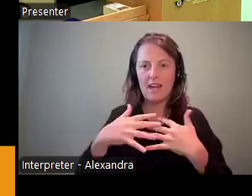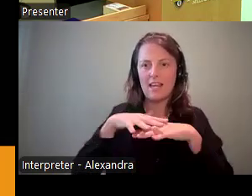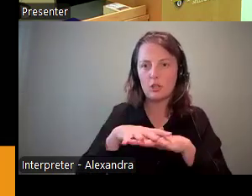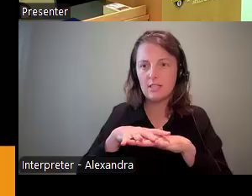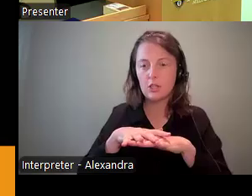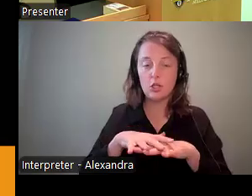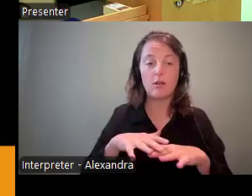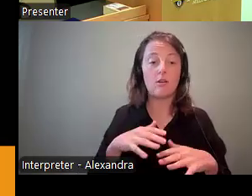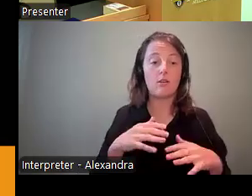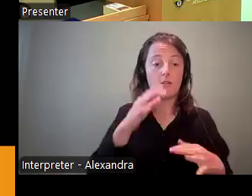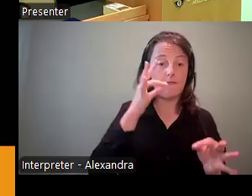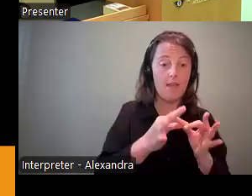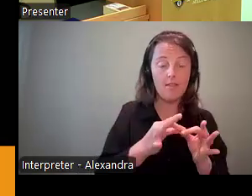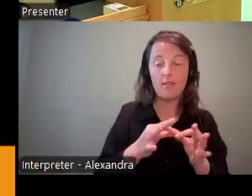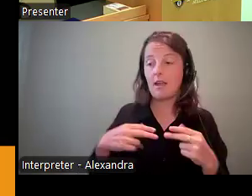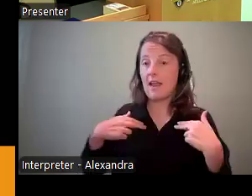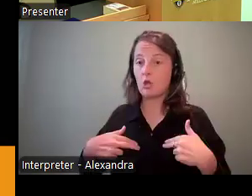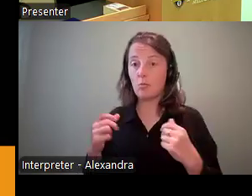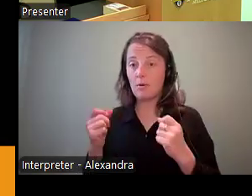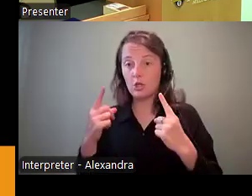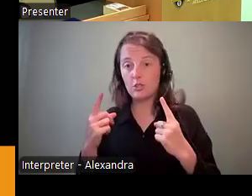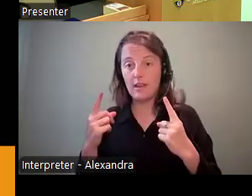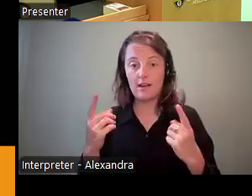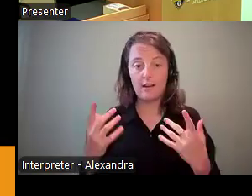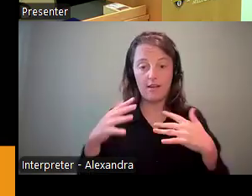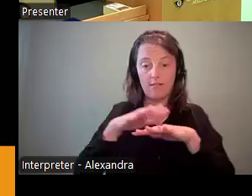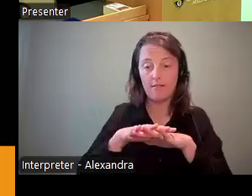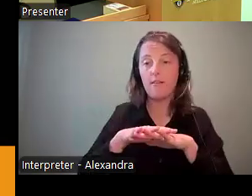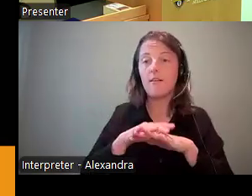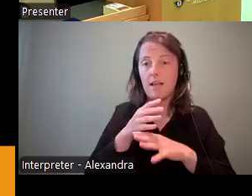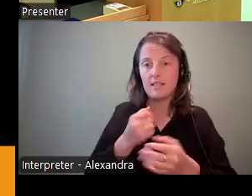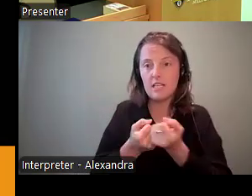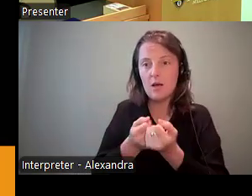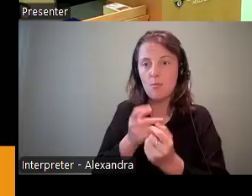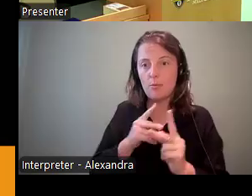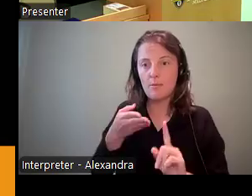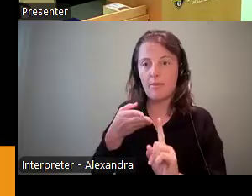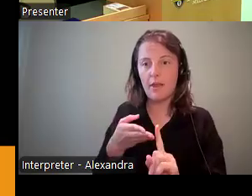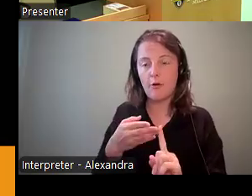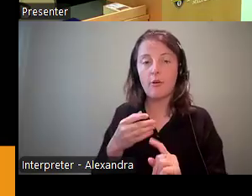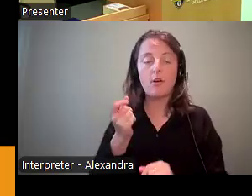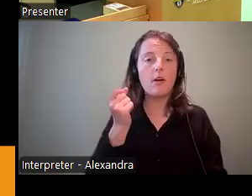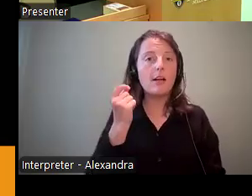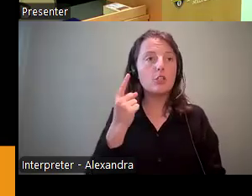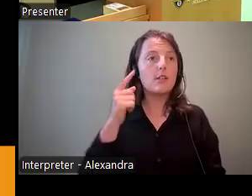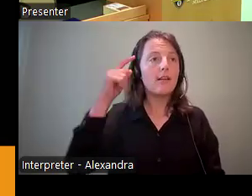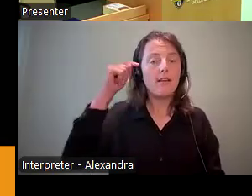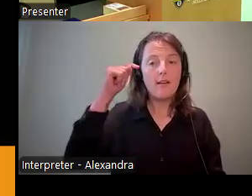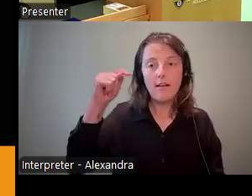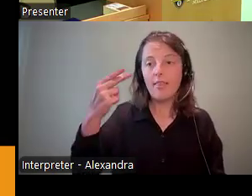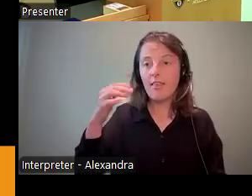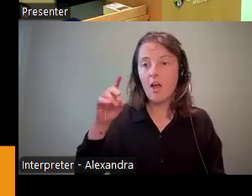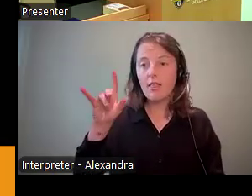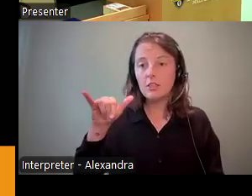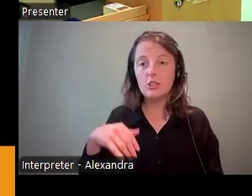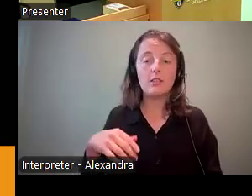uh understanding of um theology and higher power, spirituality and religion for those that preferred